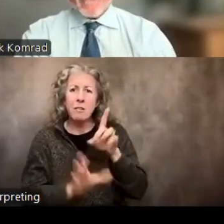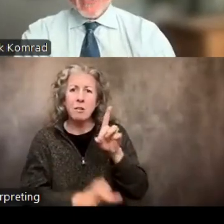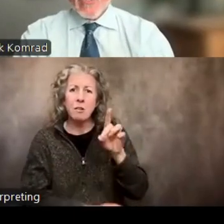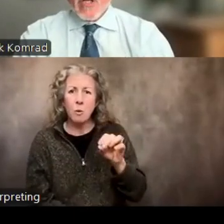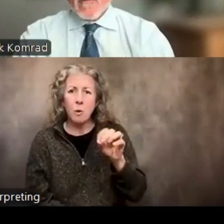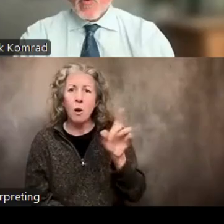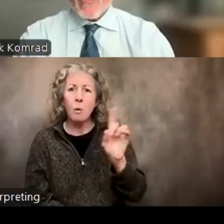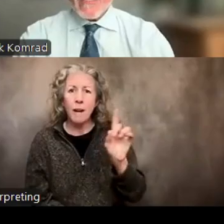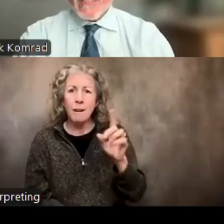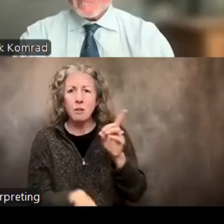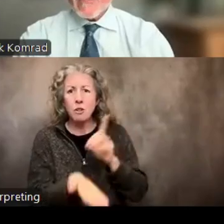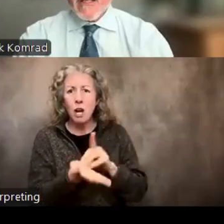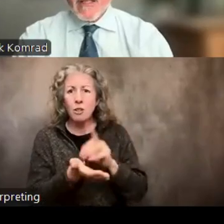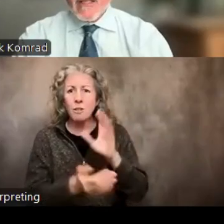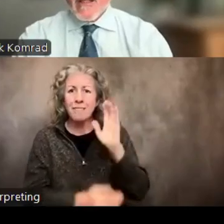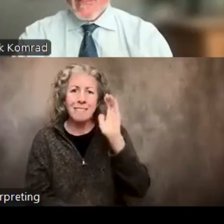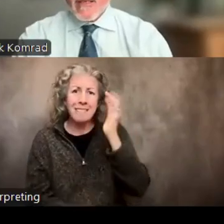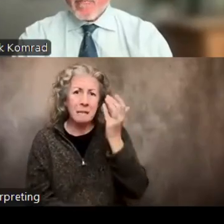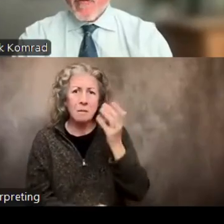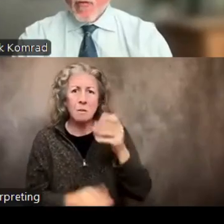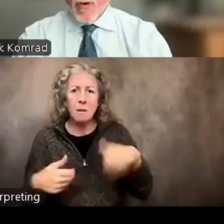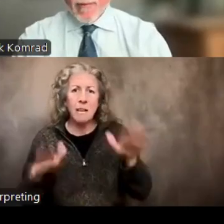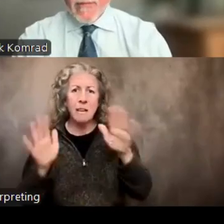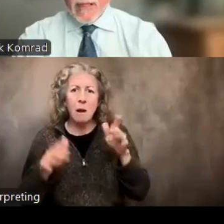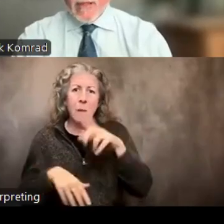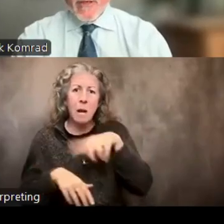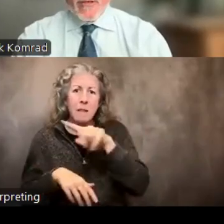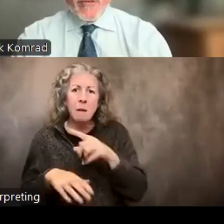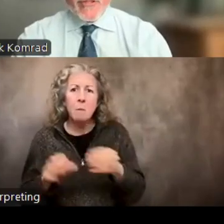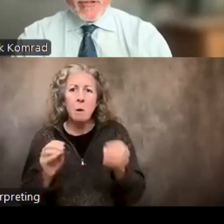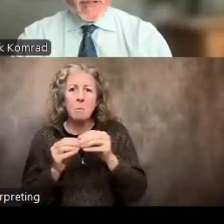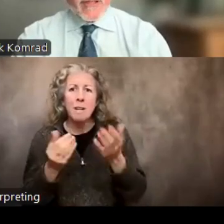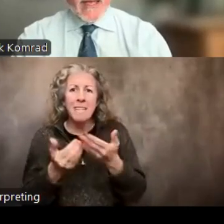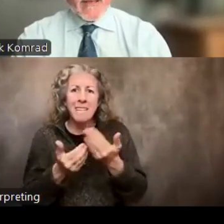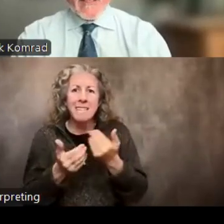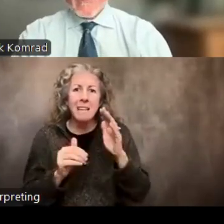them more easily than before. We're going to return to that a